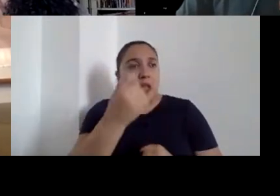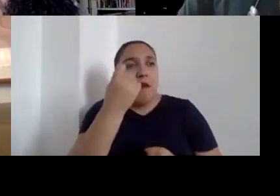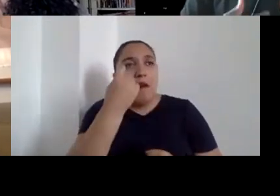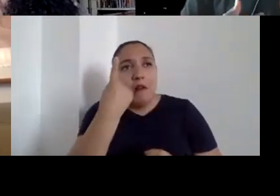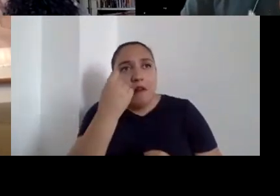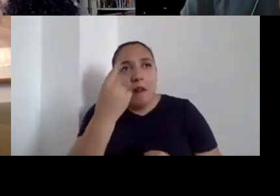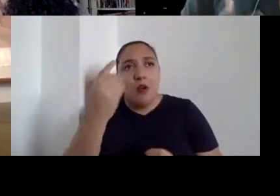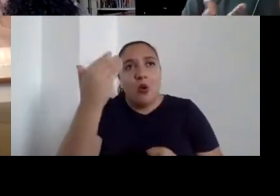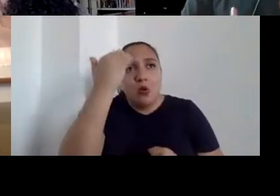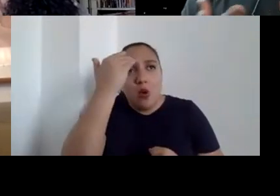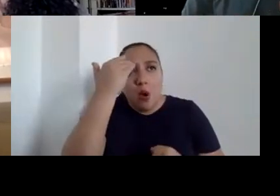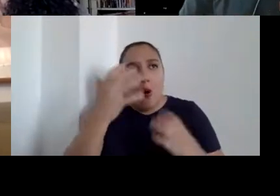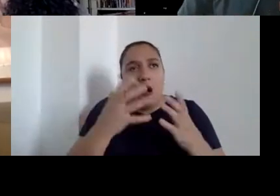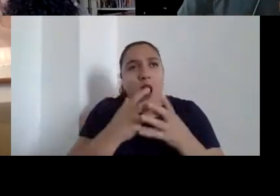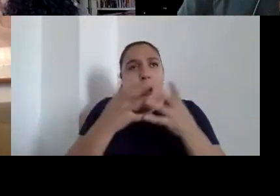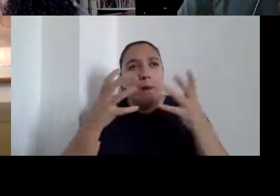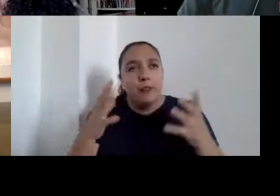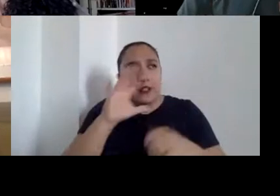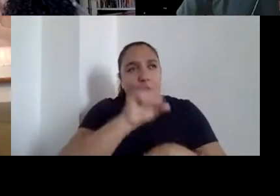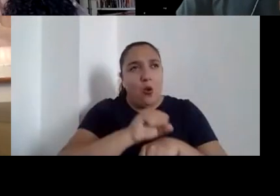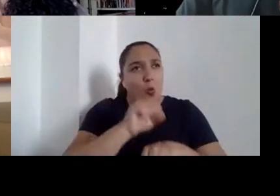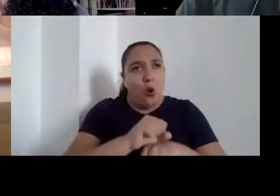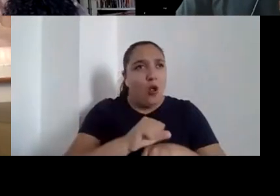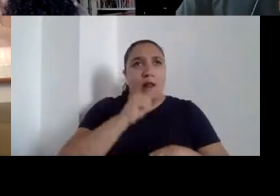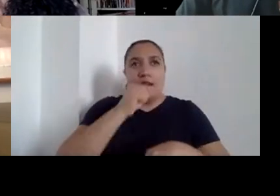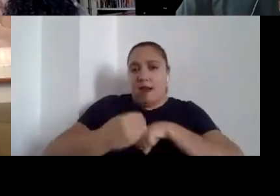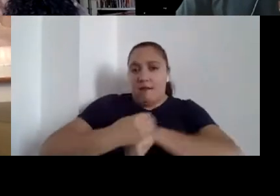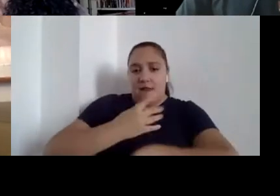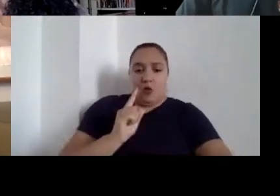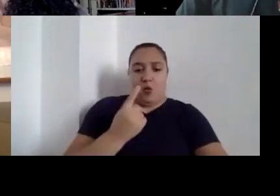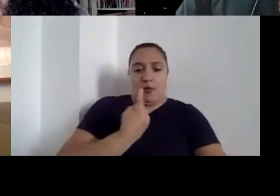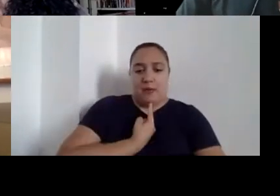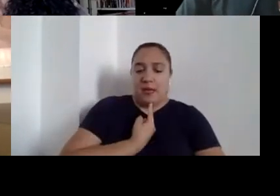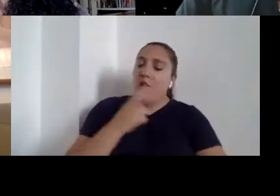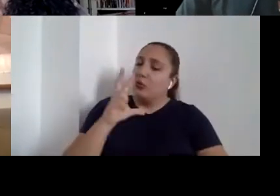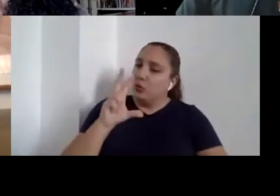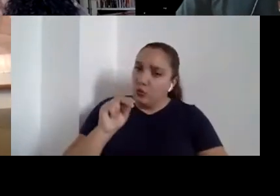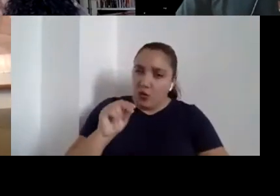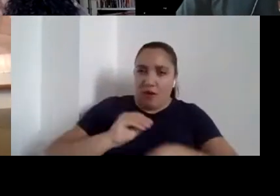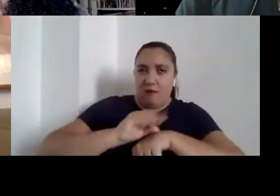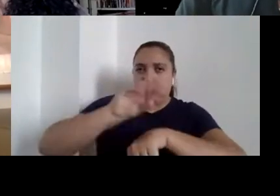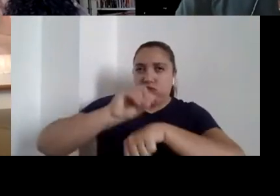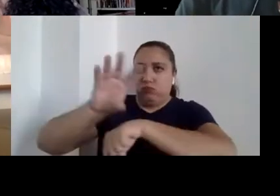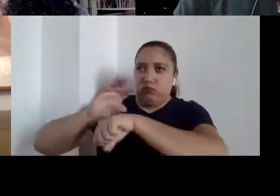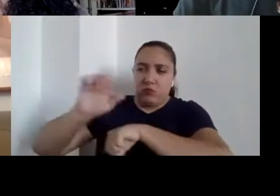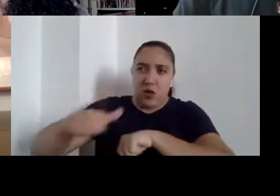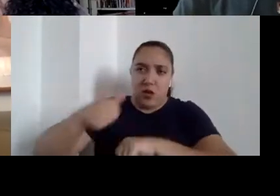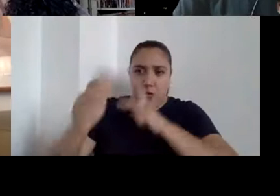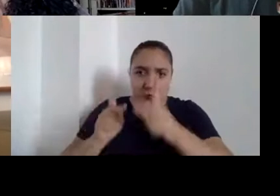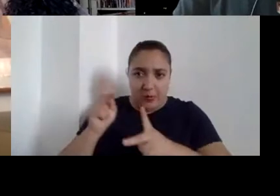their work extends beyond themselves. I think might actually, might be revealed